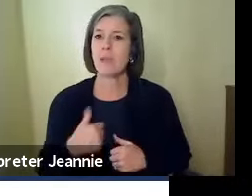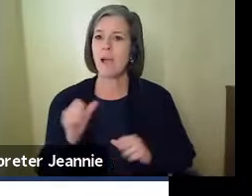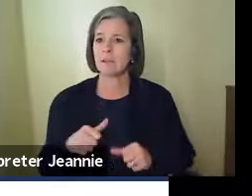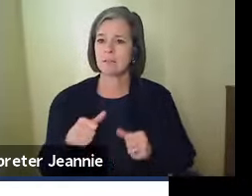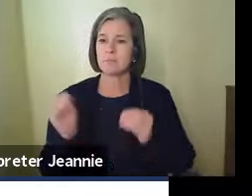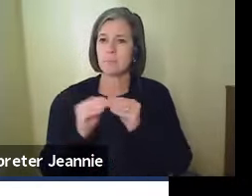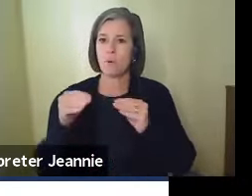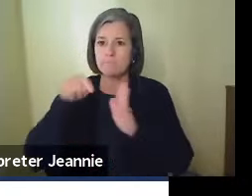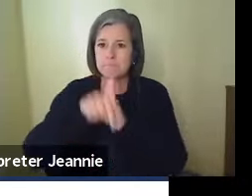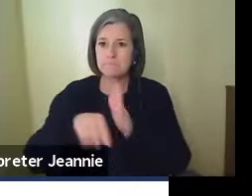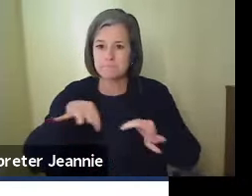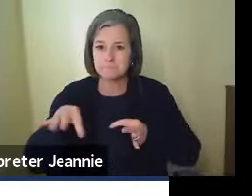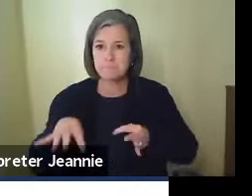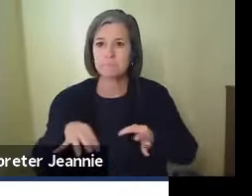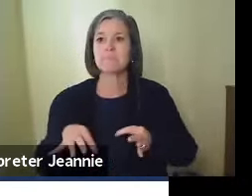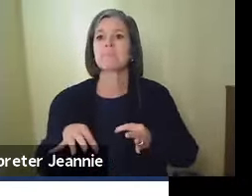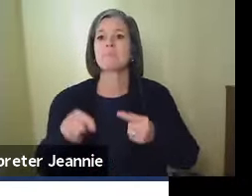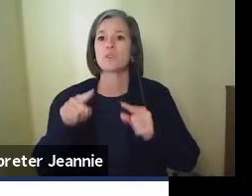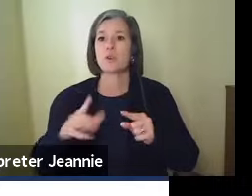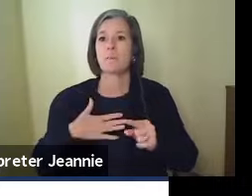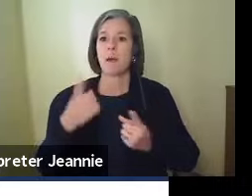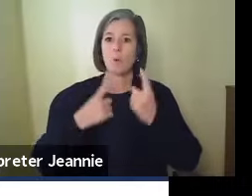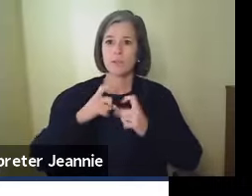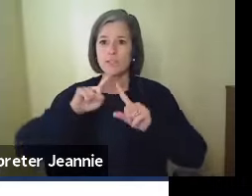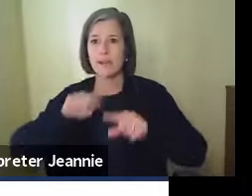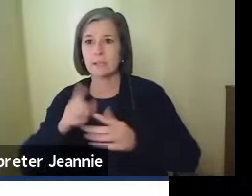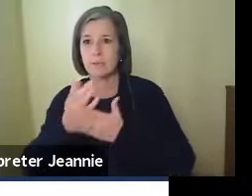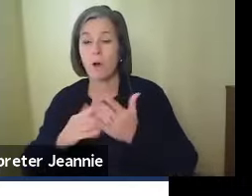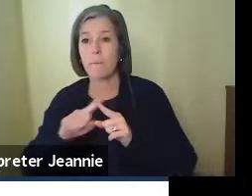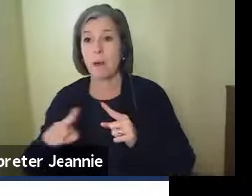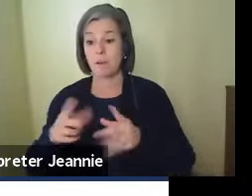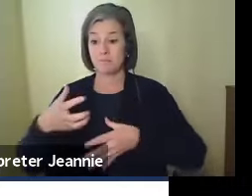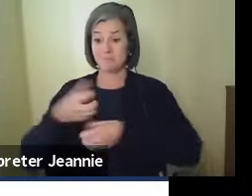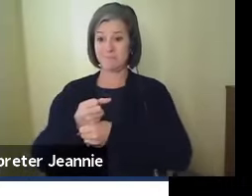when my question and answer portion comes up, but that in a nutshell is what we are trying to do.